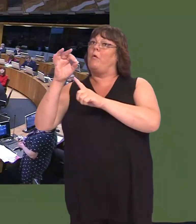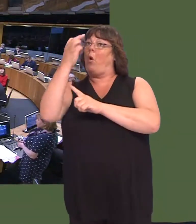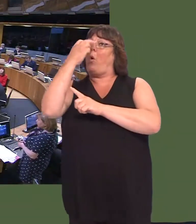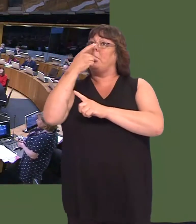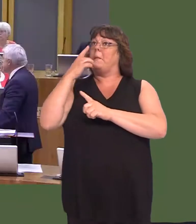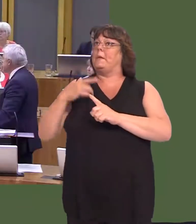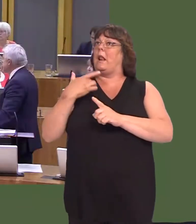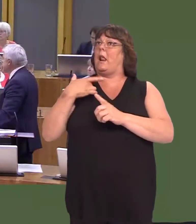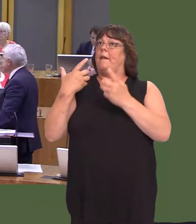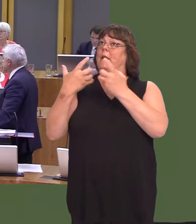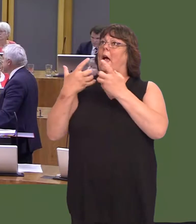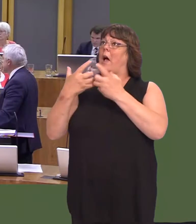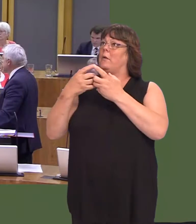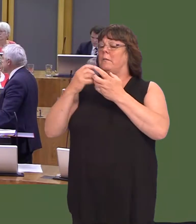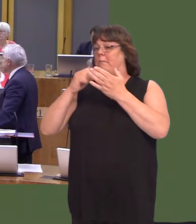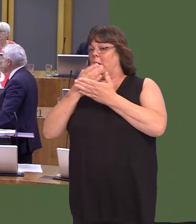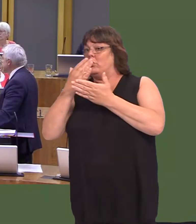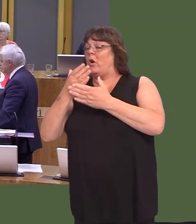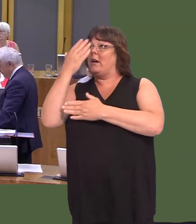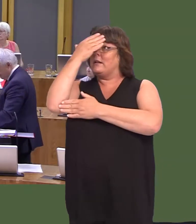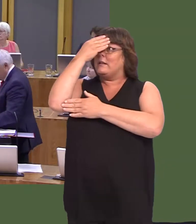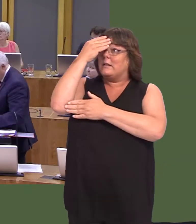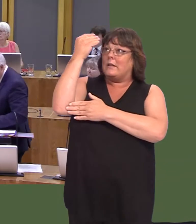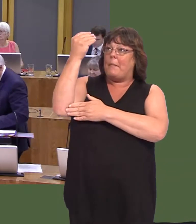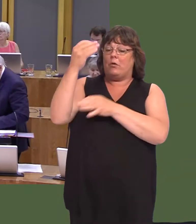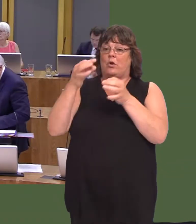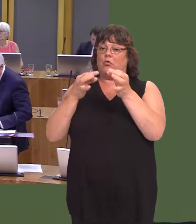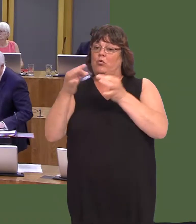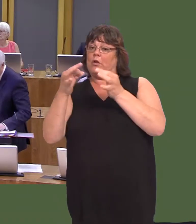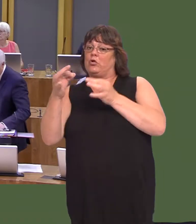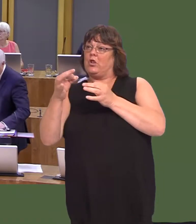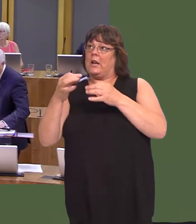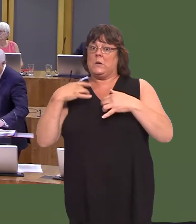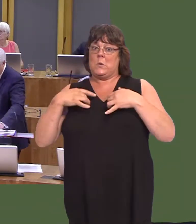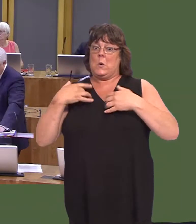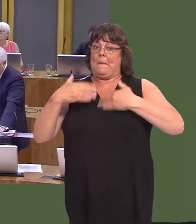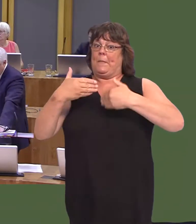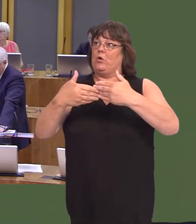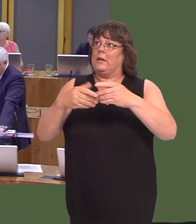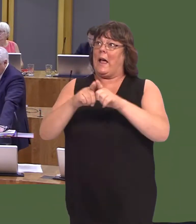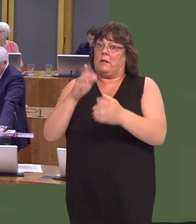ensure that our dementia strategy is ambitious and genuinely life-changing.